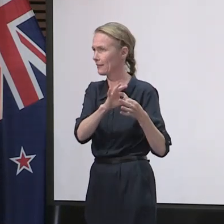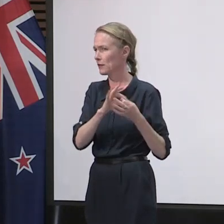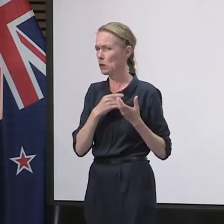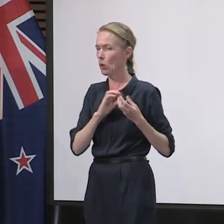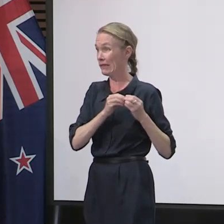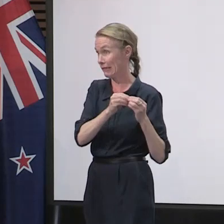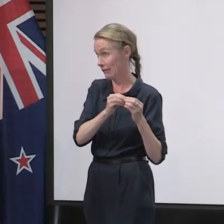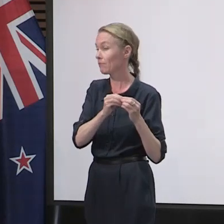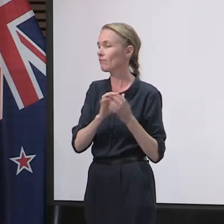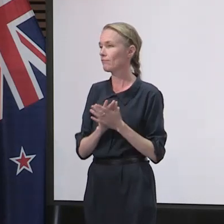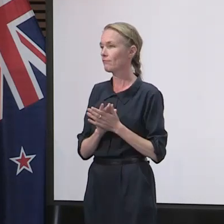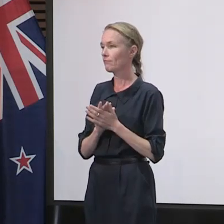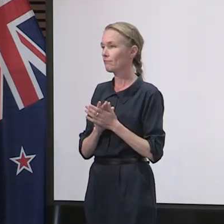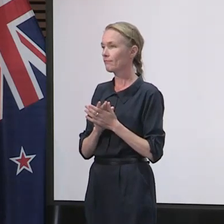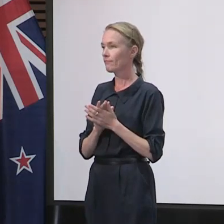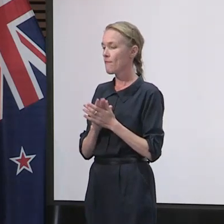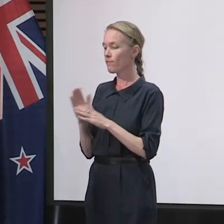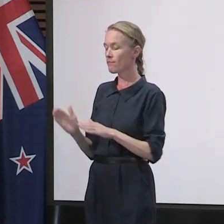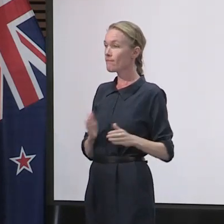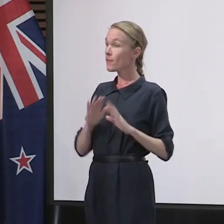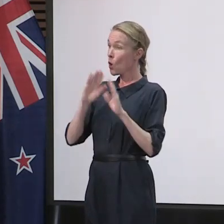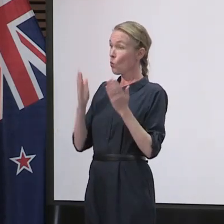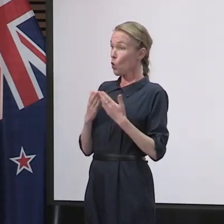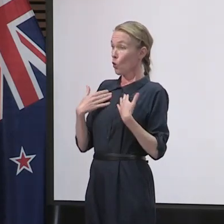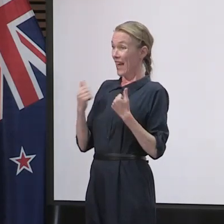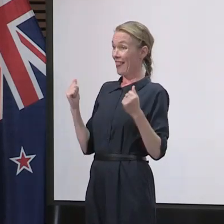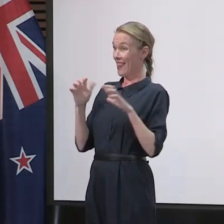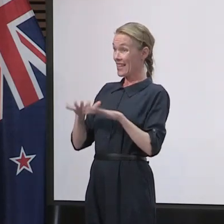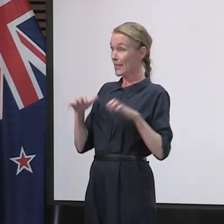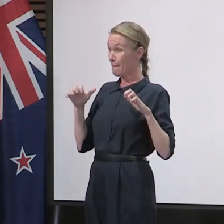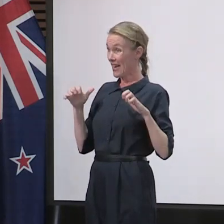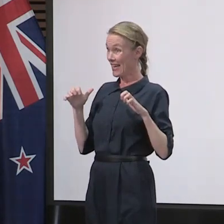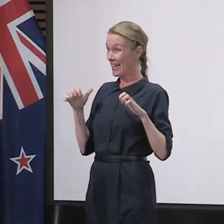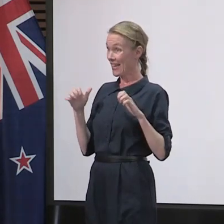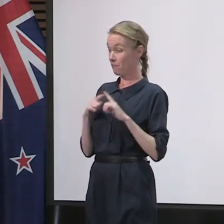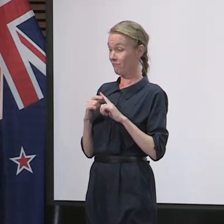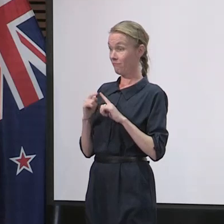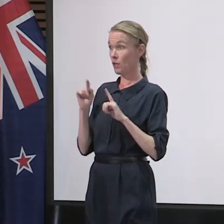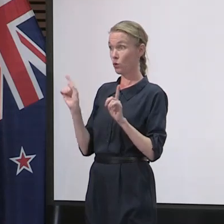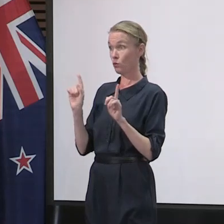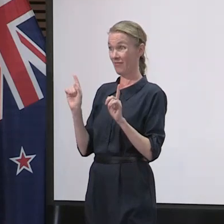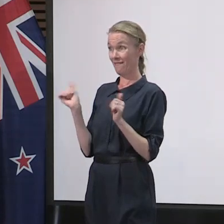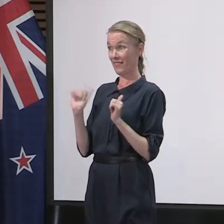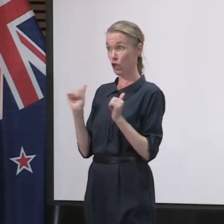between this app and theirs and we'll be working closely with them. Moving onto the